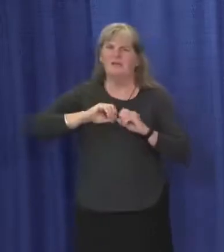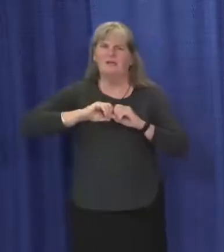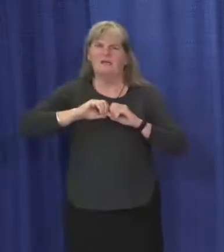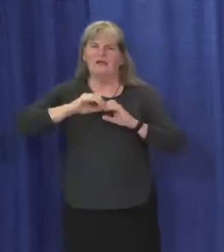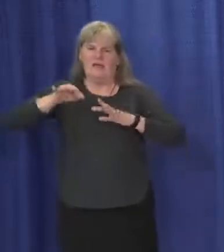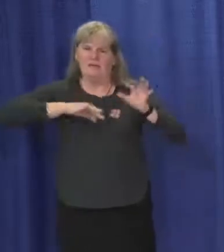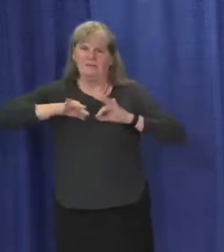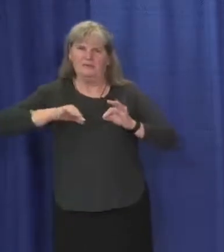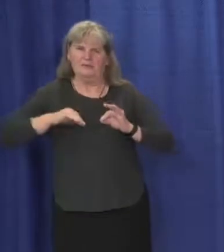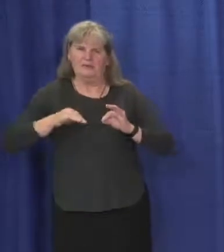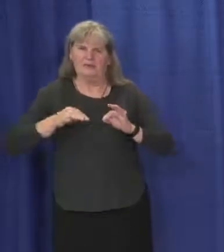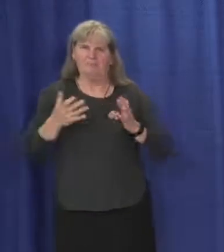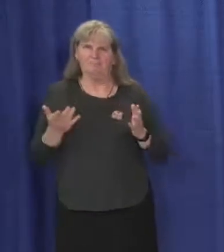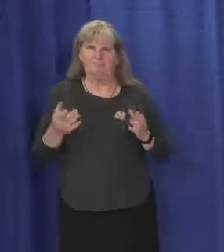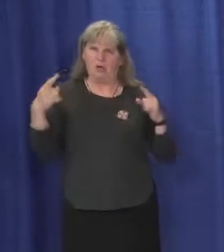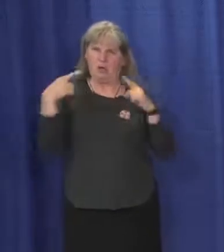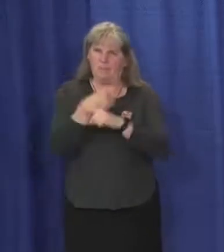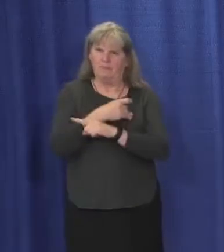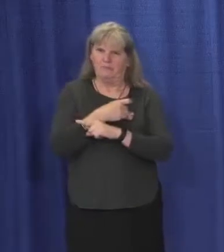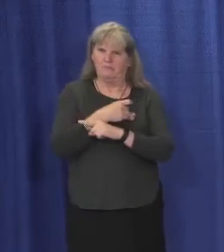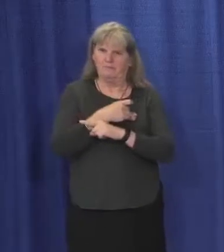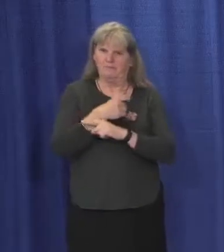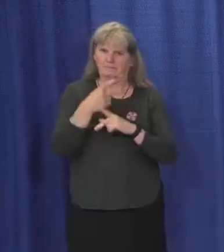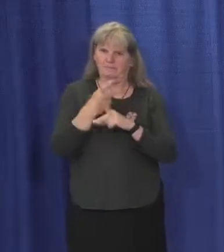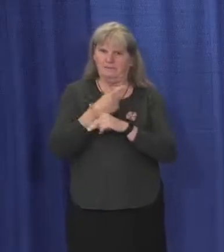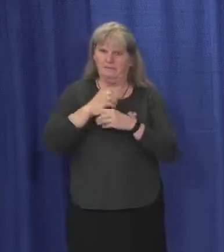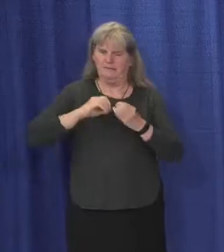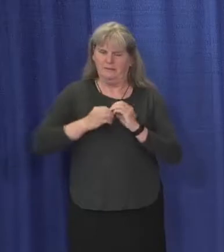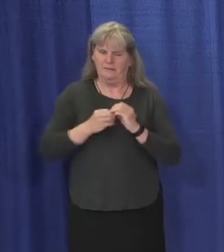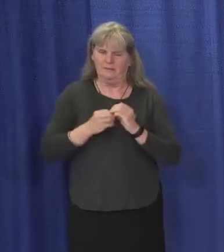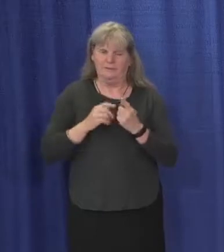exact answer around numbers.